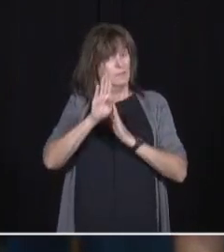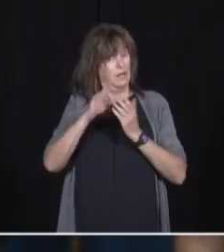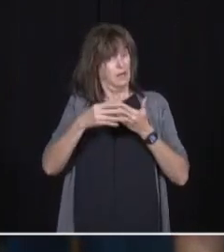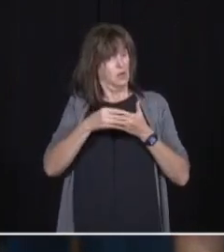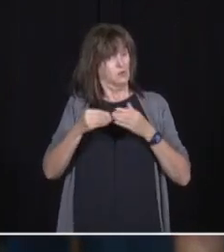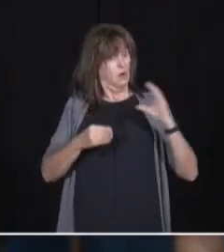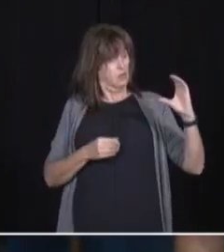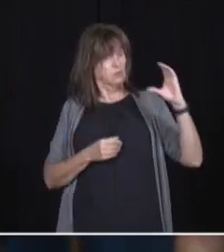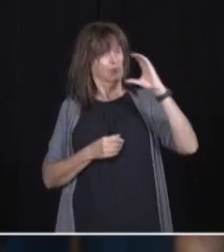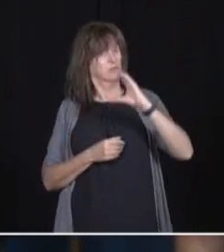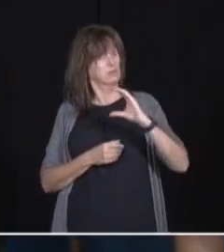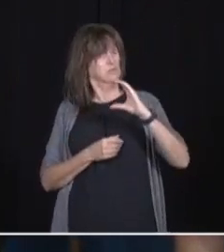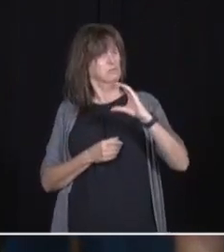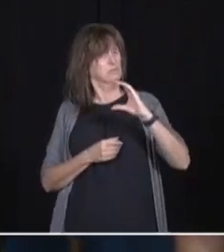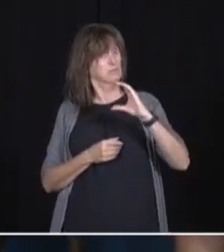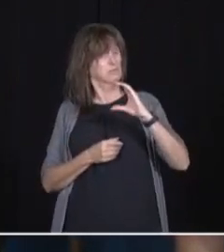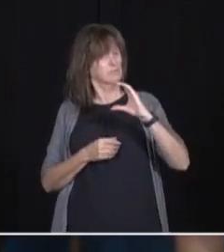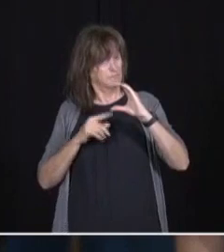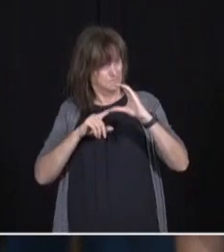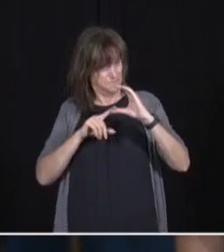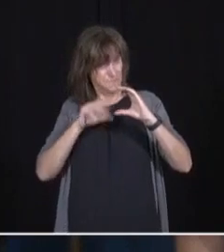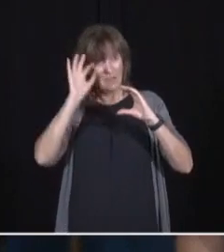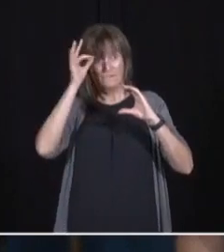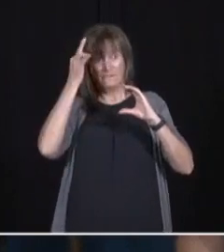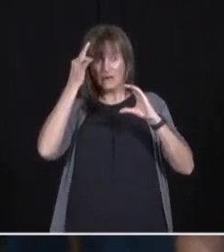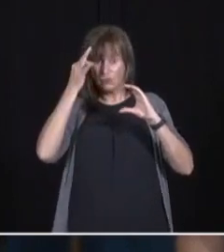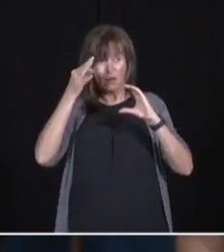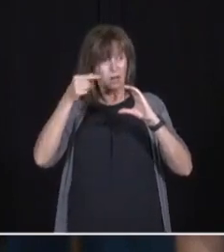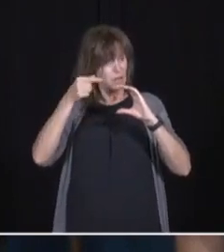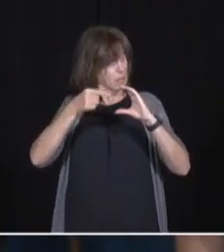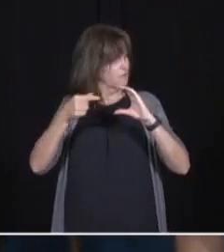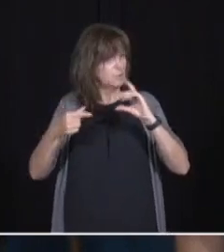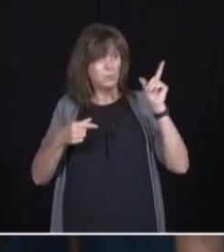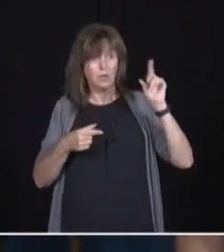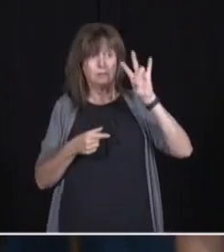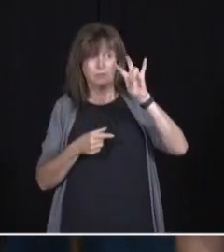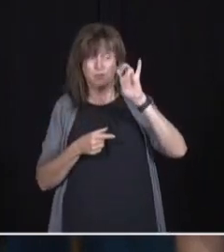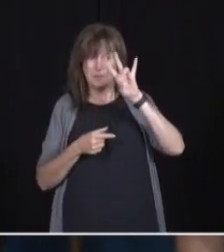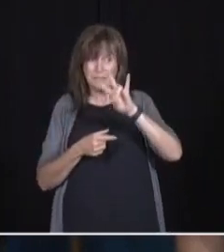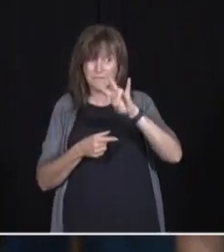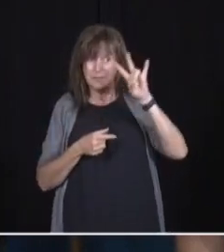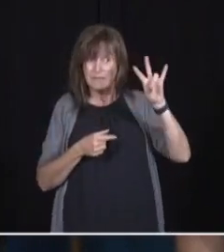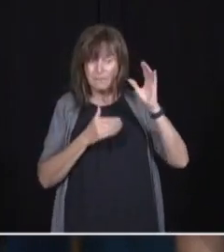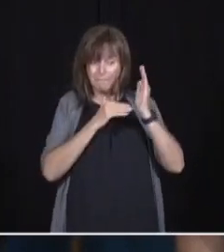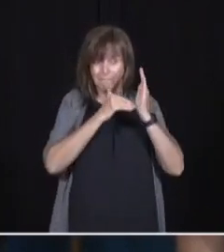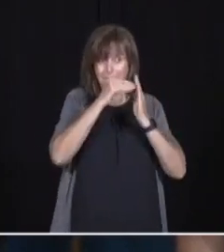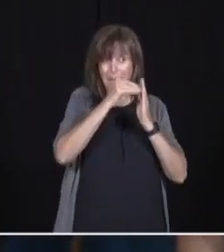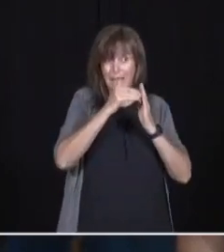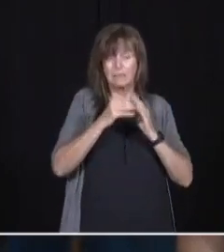to relieve operating pressures. $777 million and the federal government with